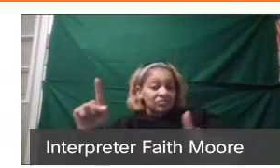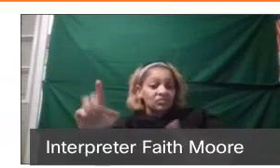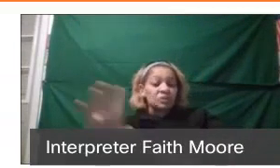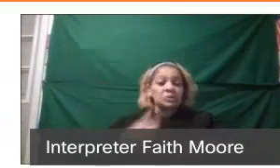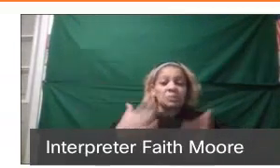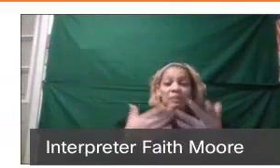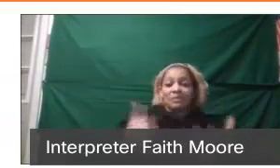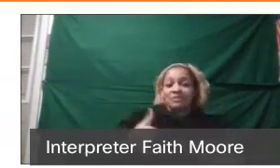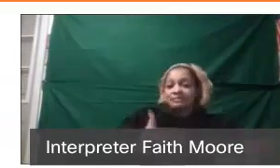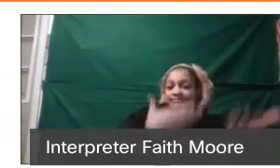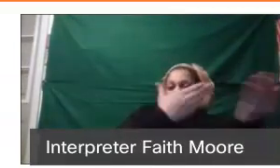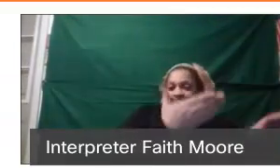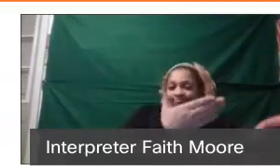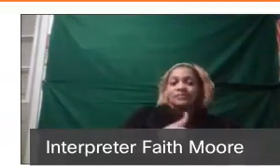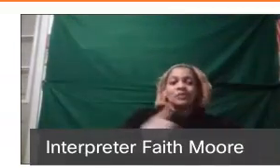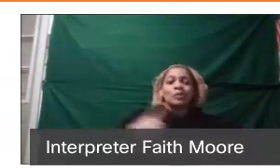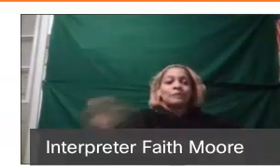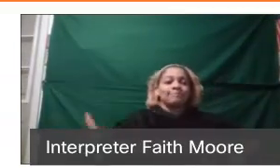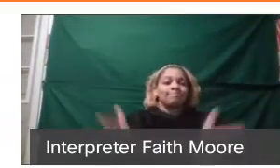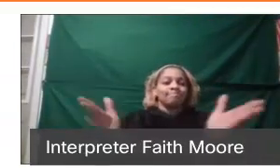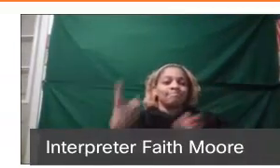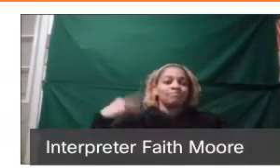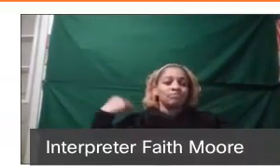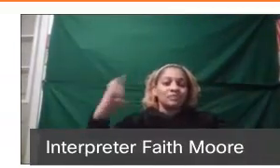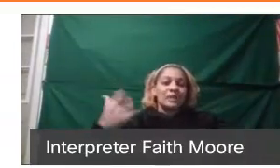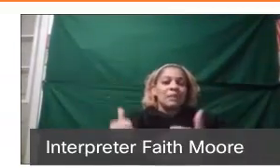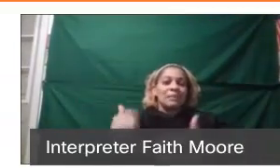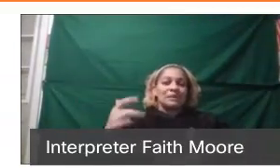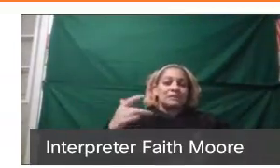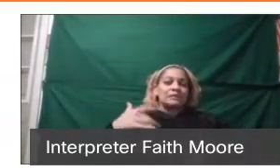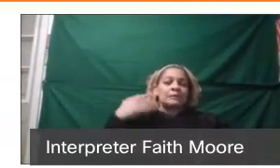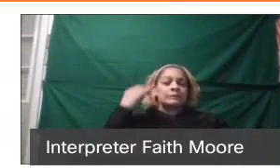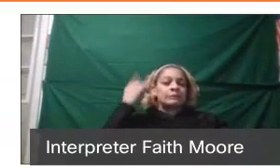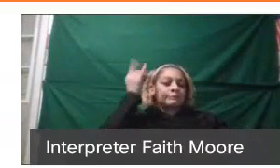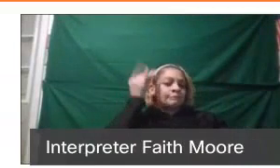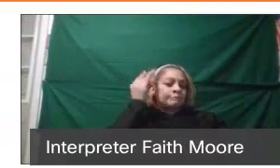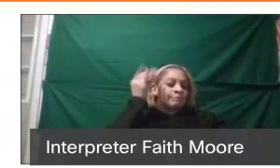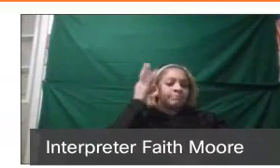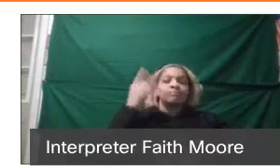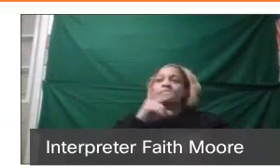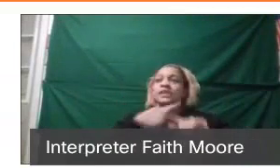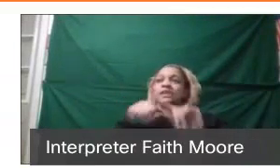Encourage the district to consider if there are any locations where that material.